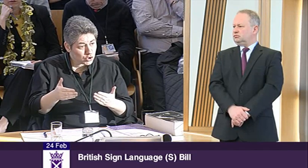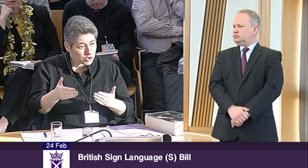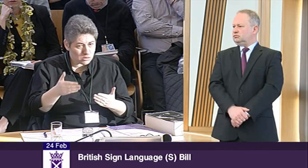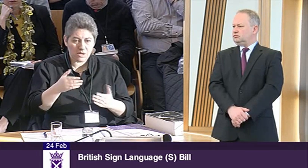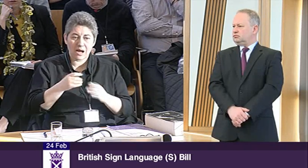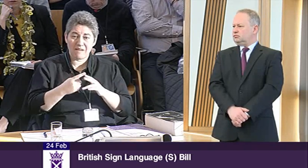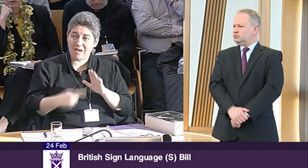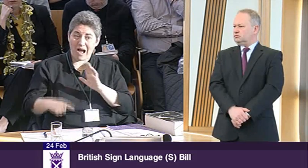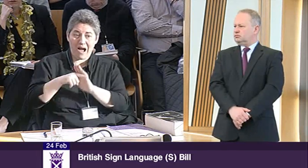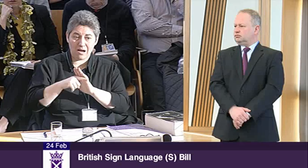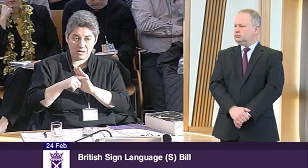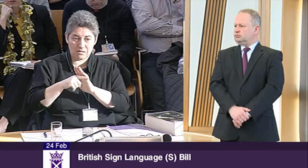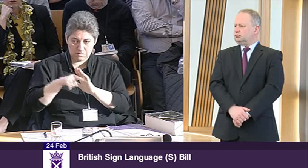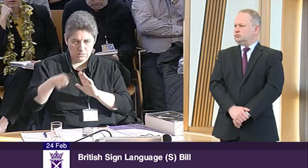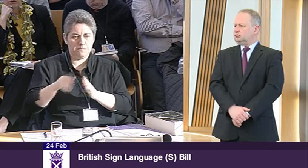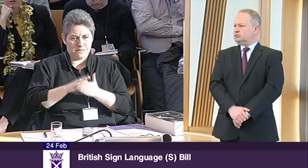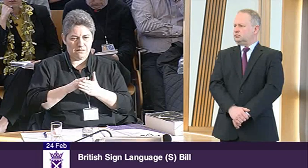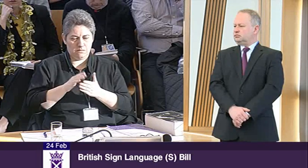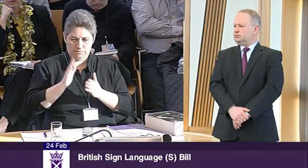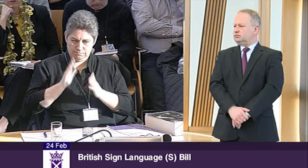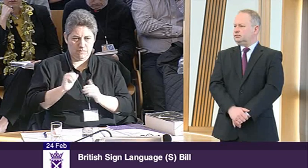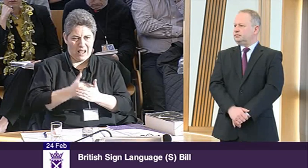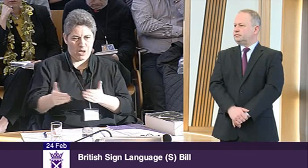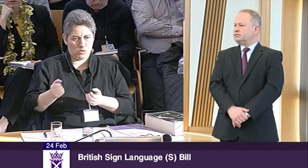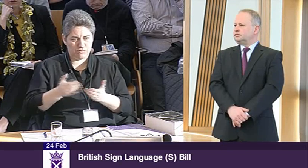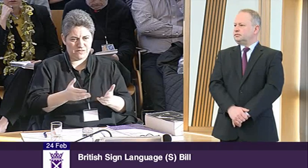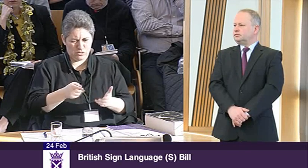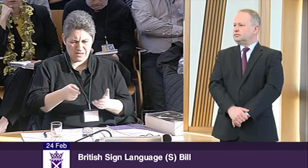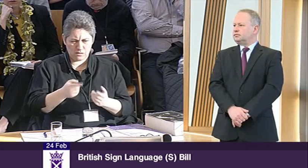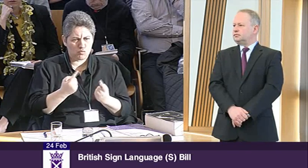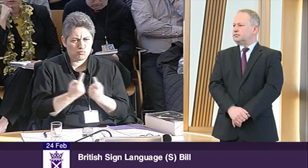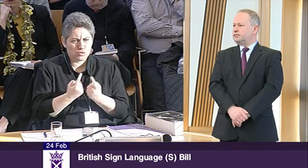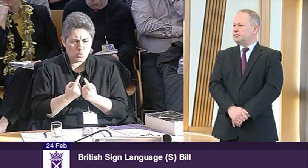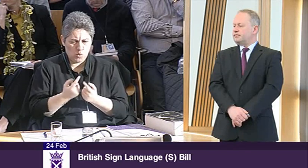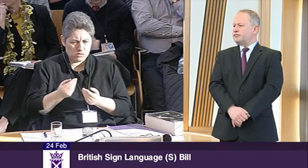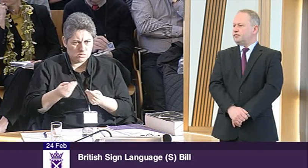That means resorting to English and does not give us full access via our preferred language.